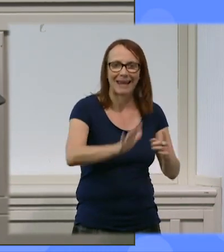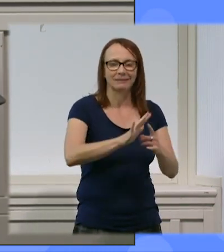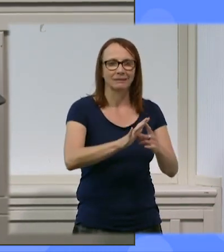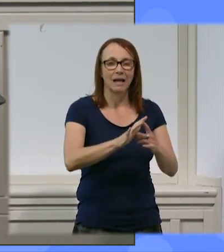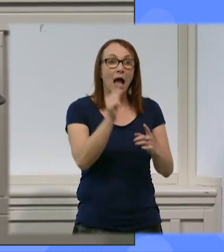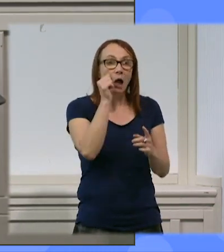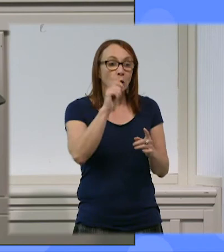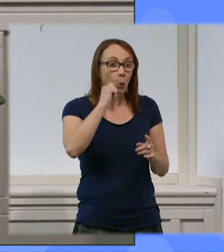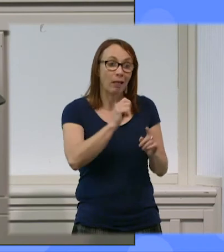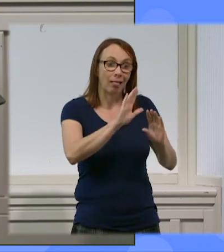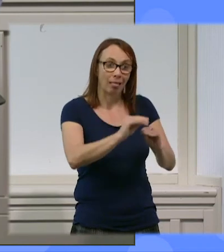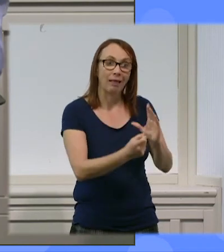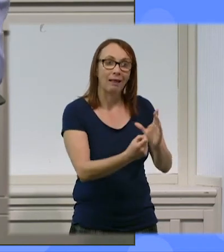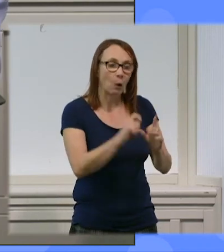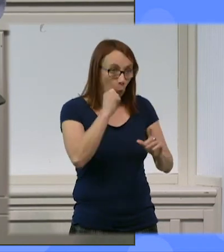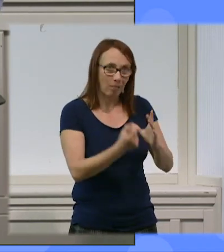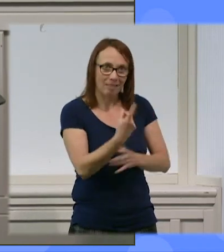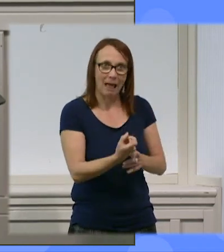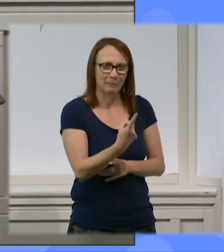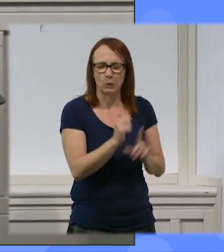say we're going to stop every single element what you're trying to say is can